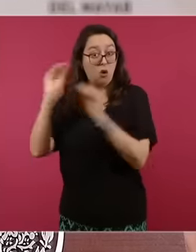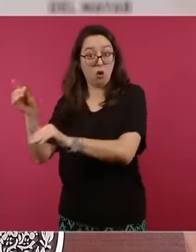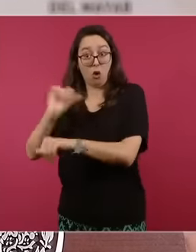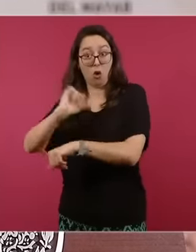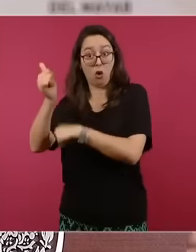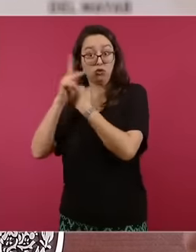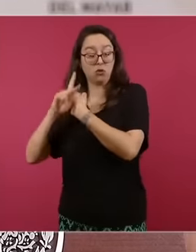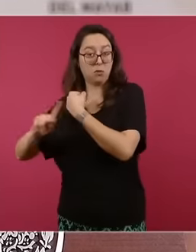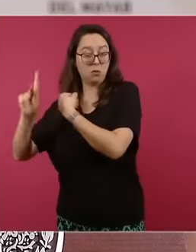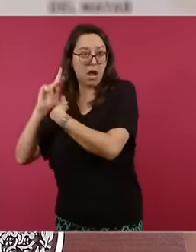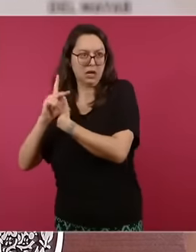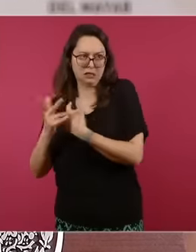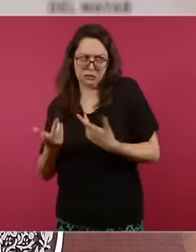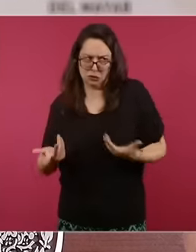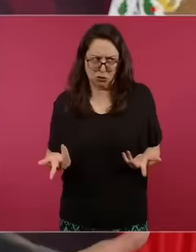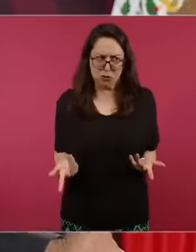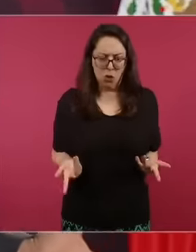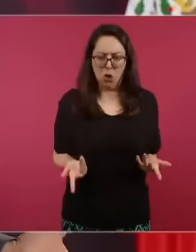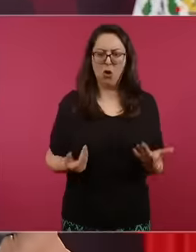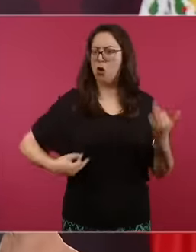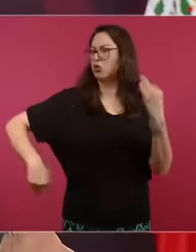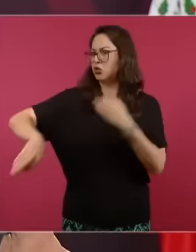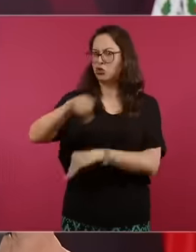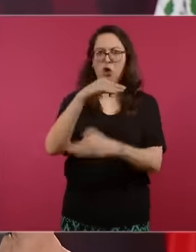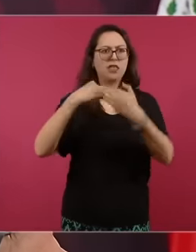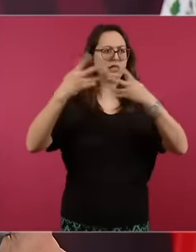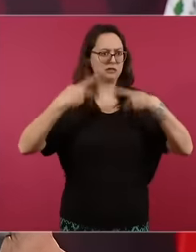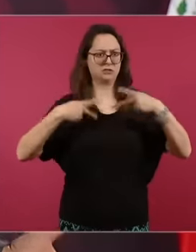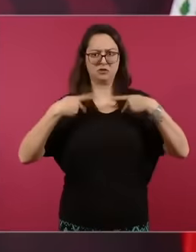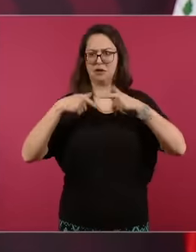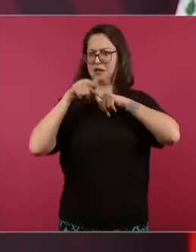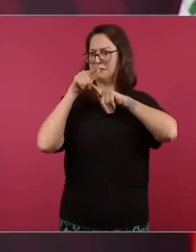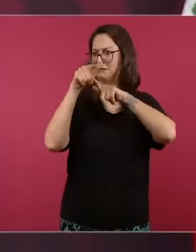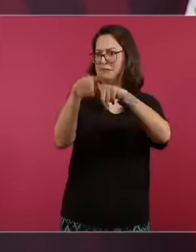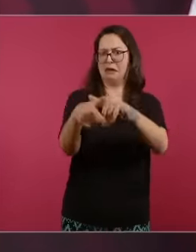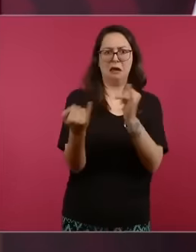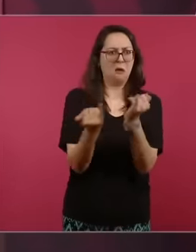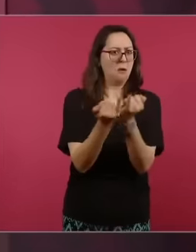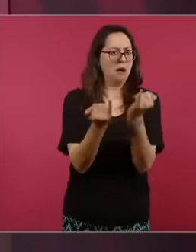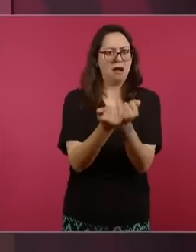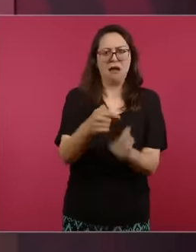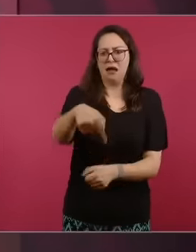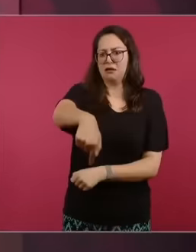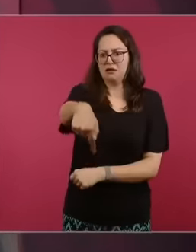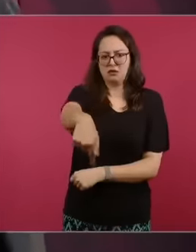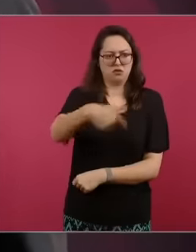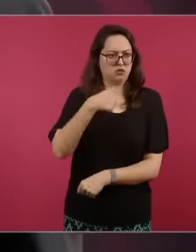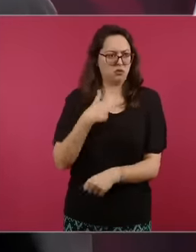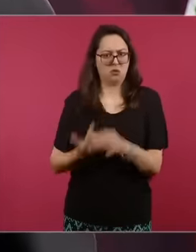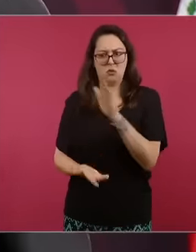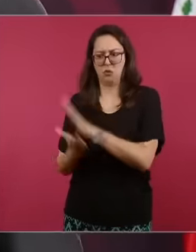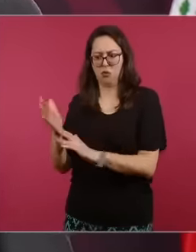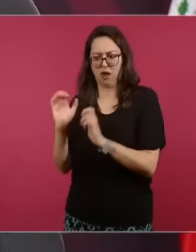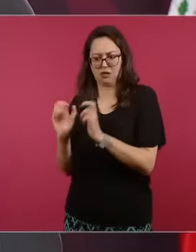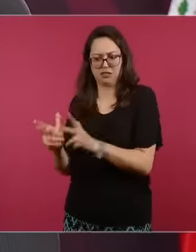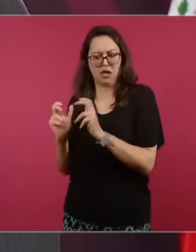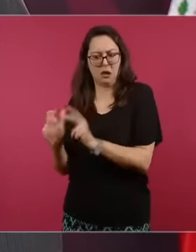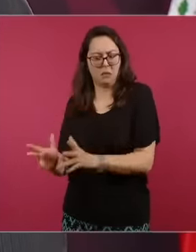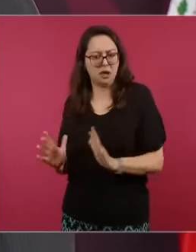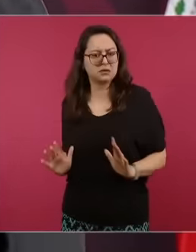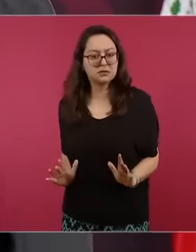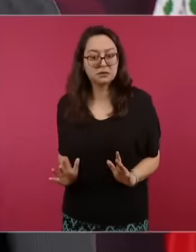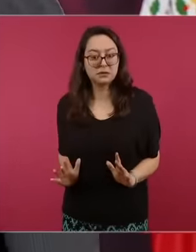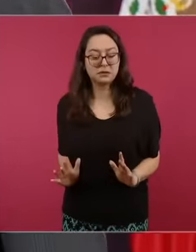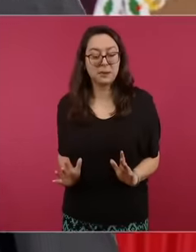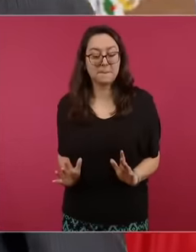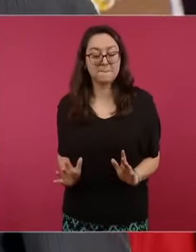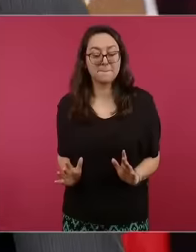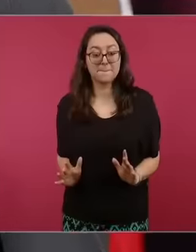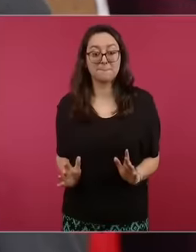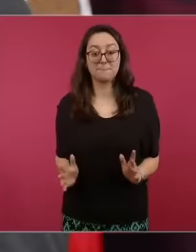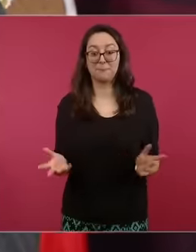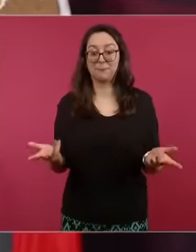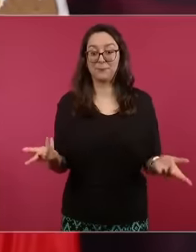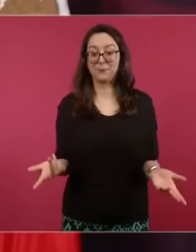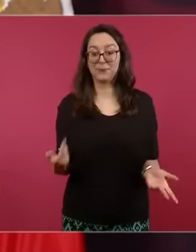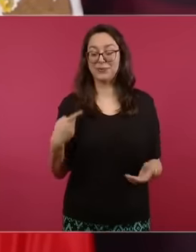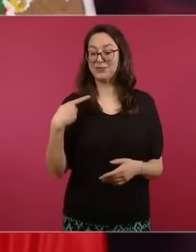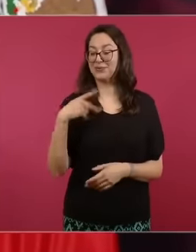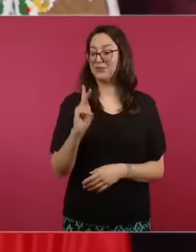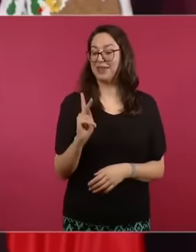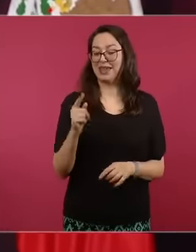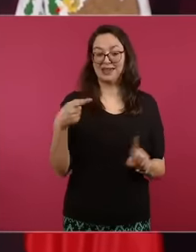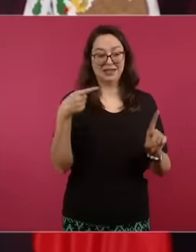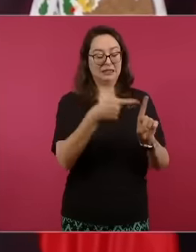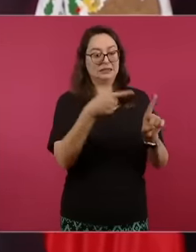Chiapas So why also? Yes, it is an